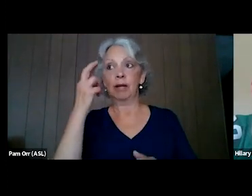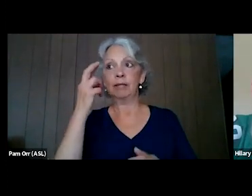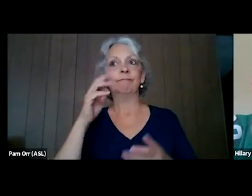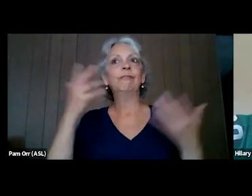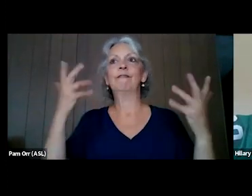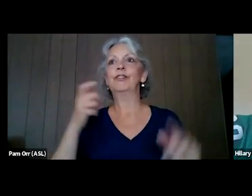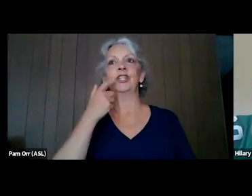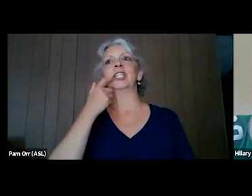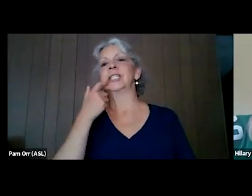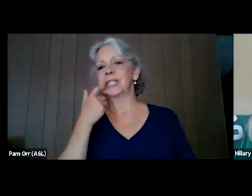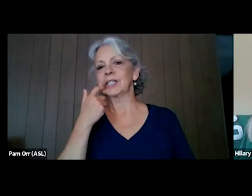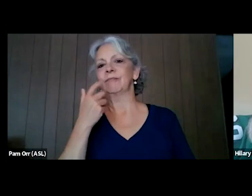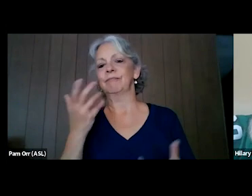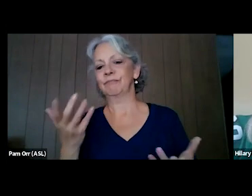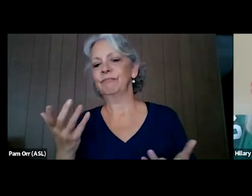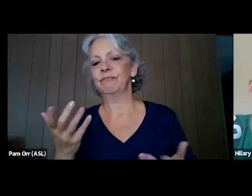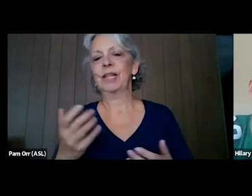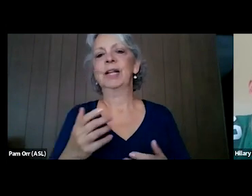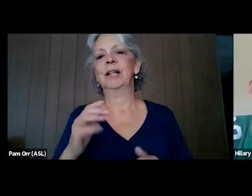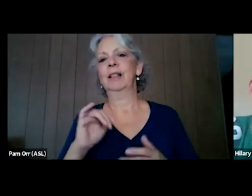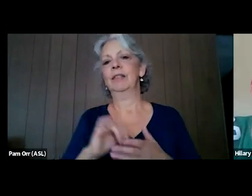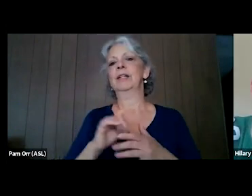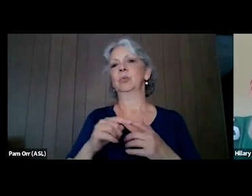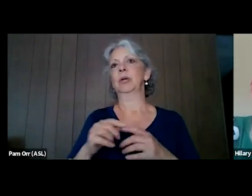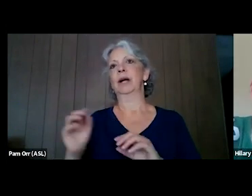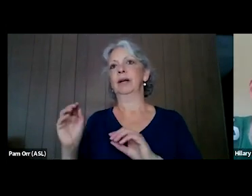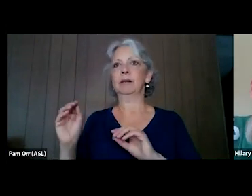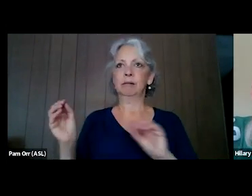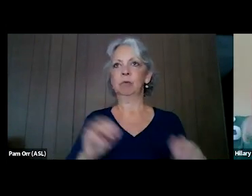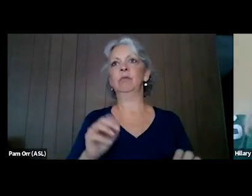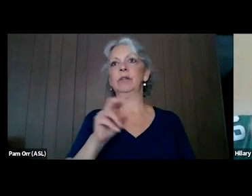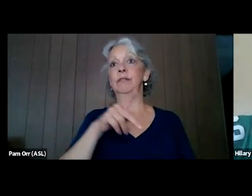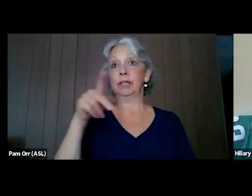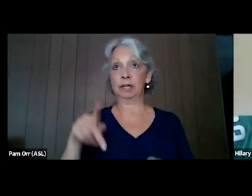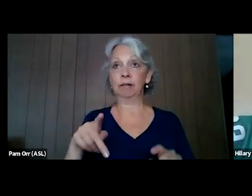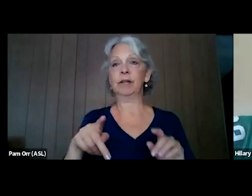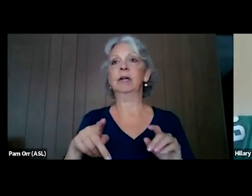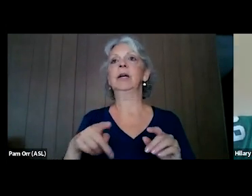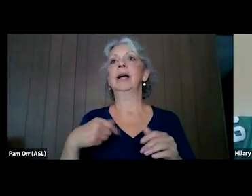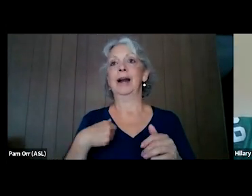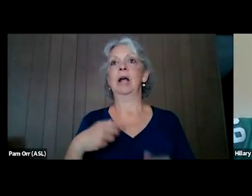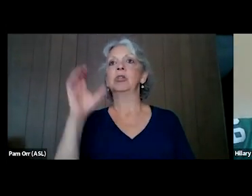And that's really when, you know, I came to Philadelphia and that's when I did seek out xylazine.